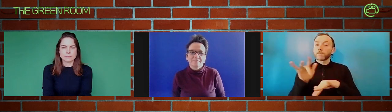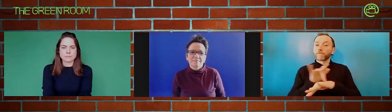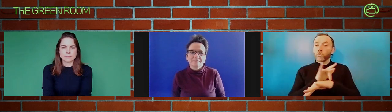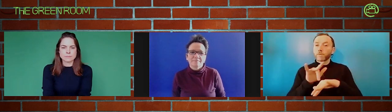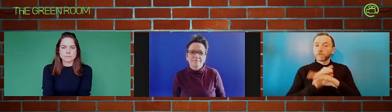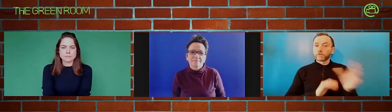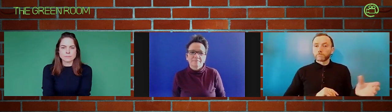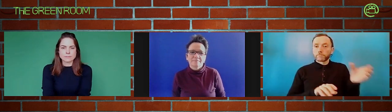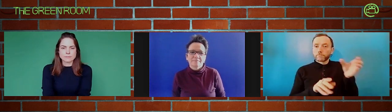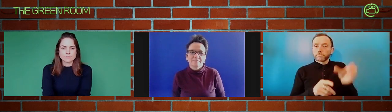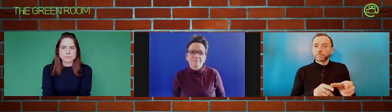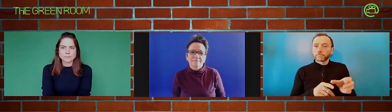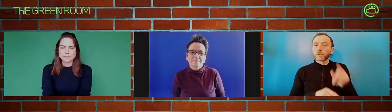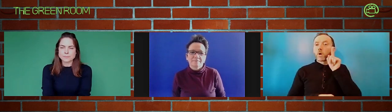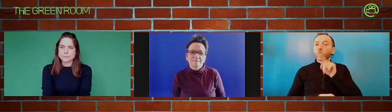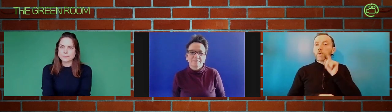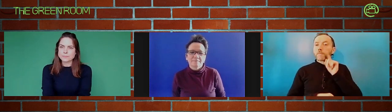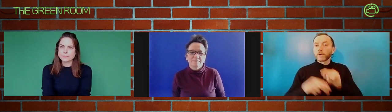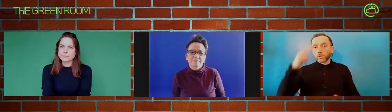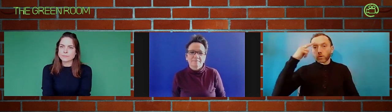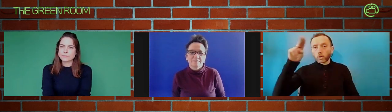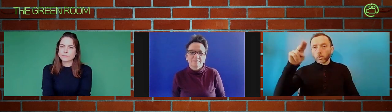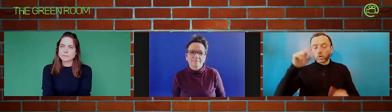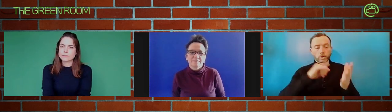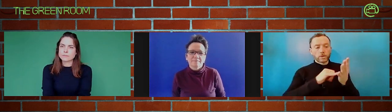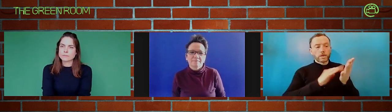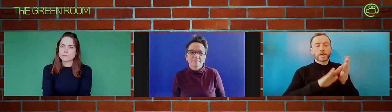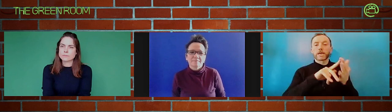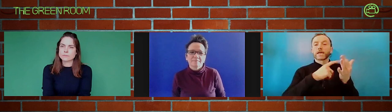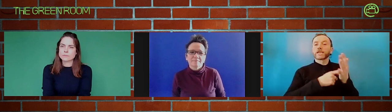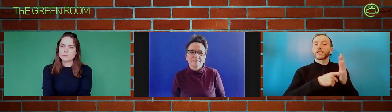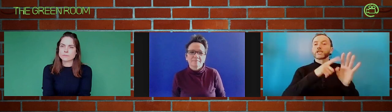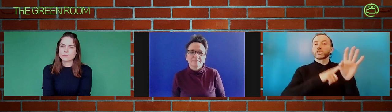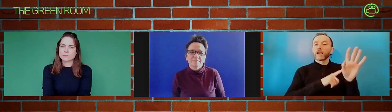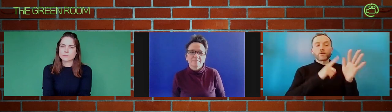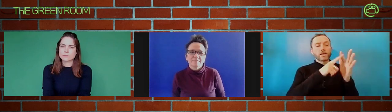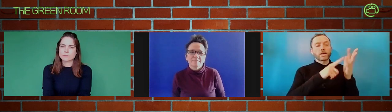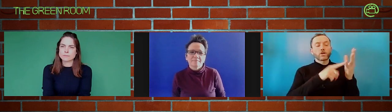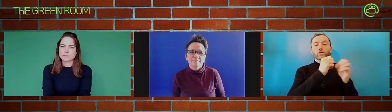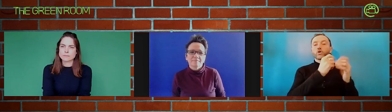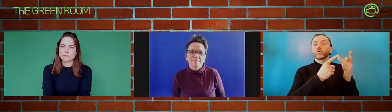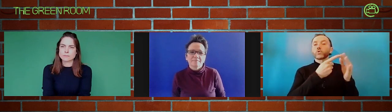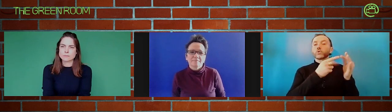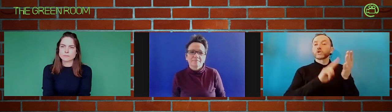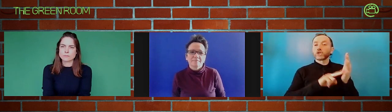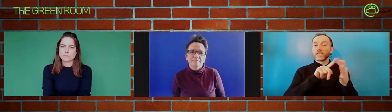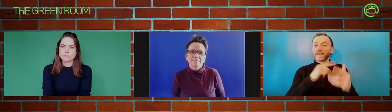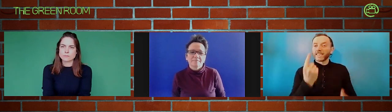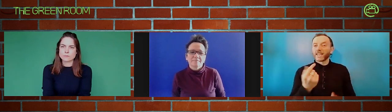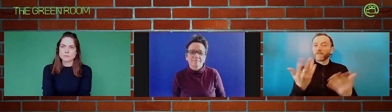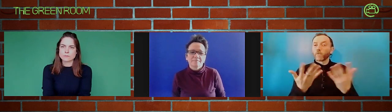and it was a woman called Sherrie Eugene, who is from Bristol. I believe that she